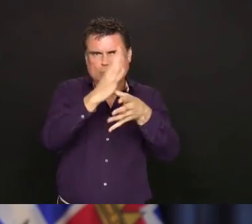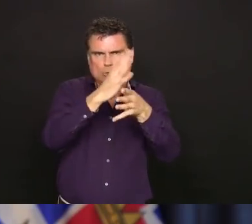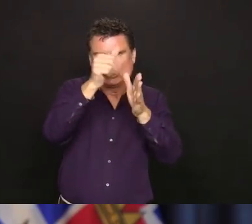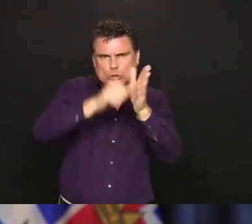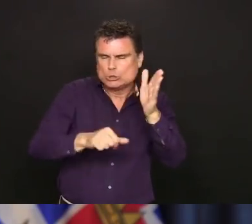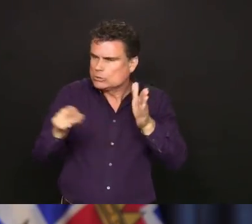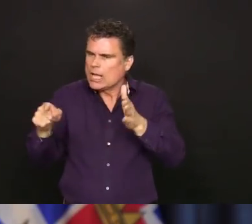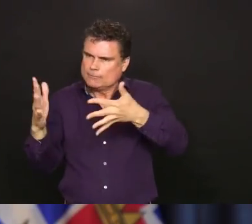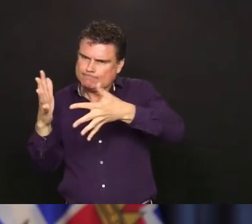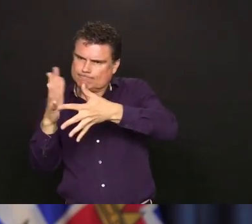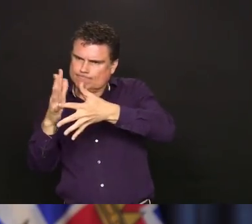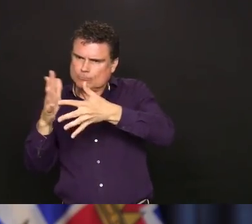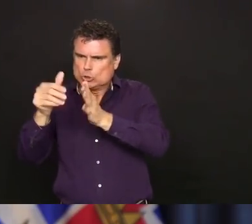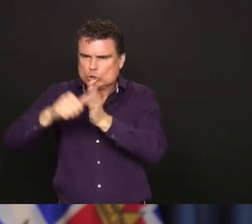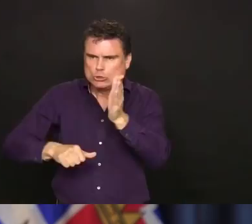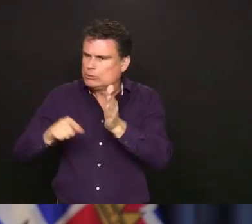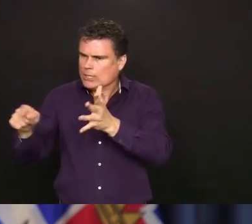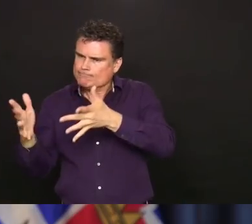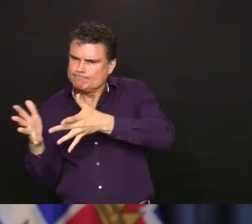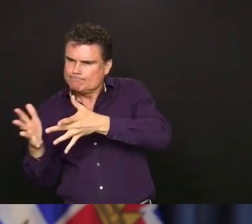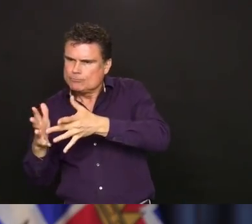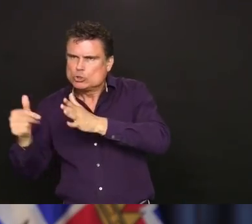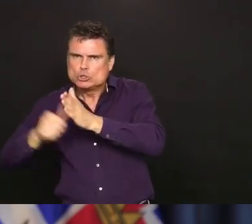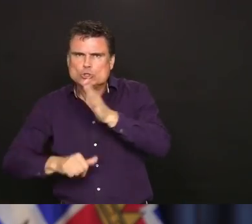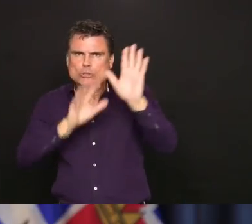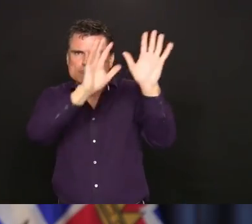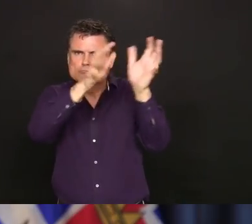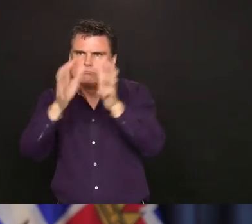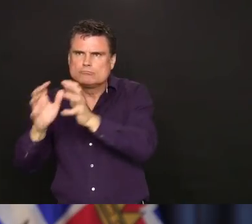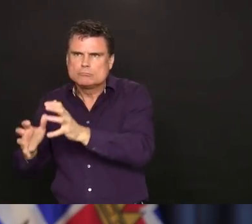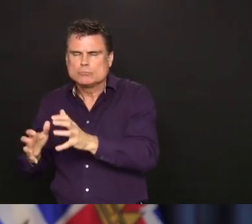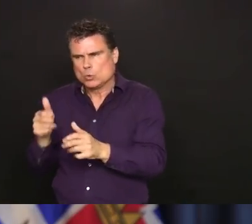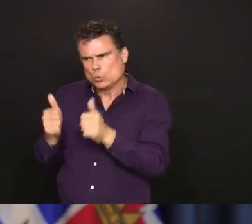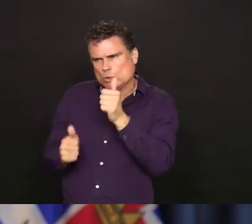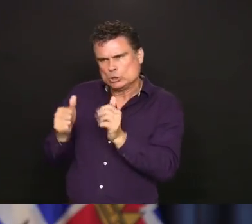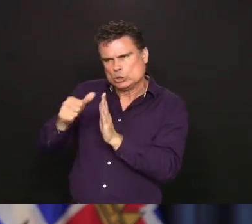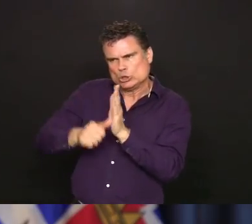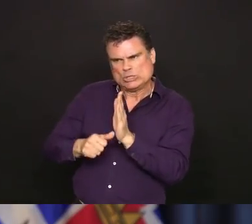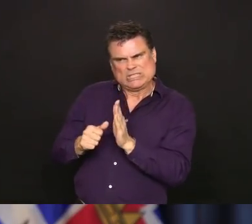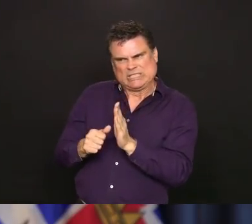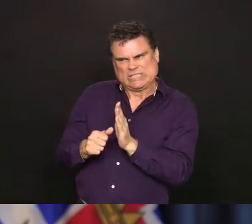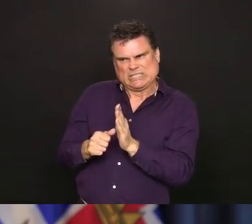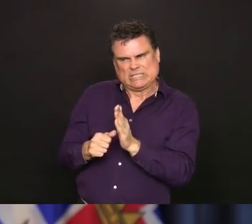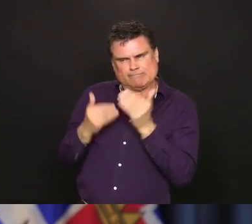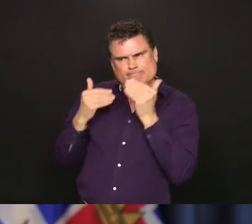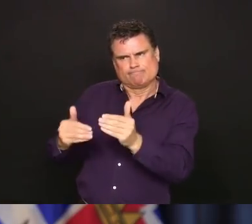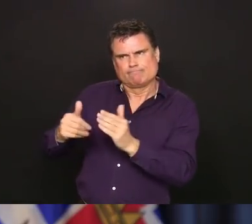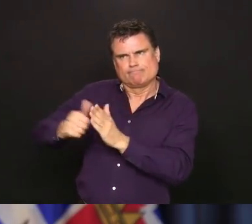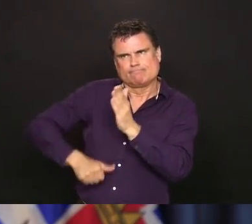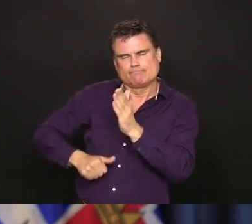and to decide what priorities are and what surgeries can be done most safely at this time.